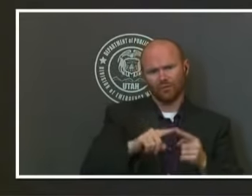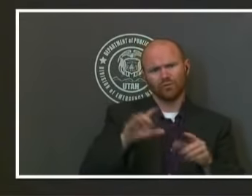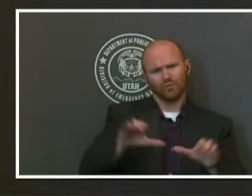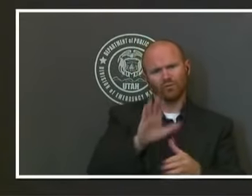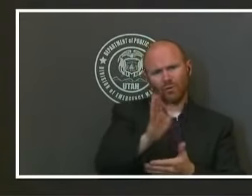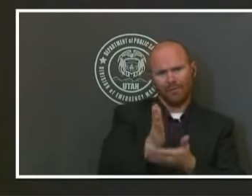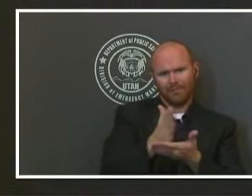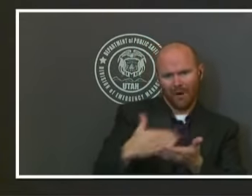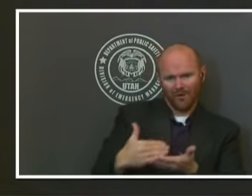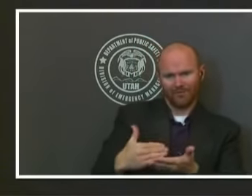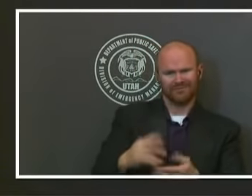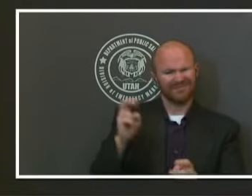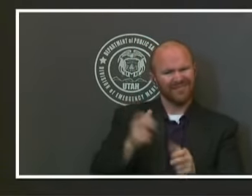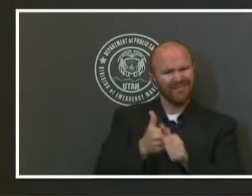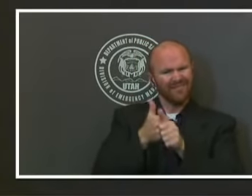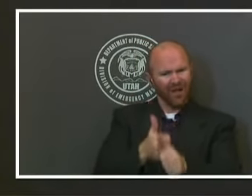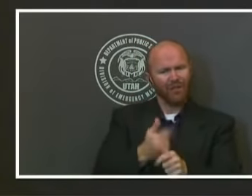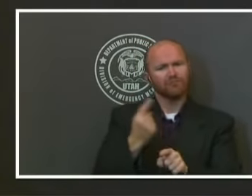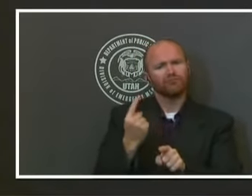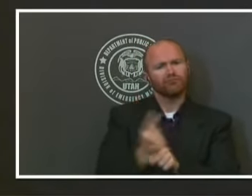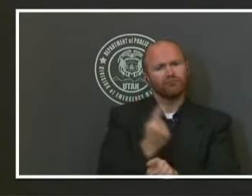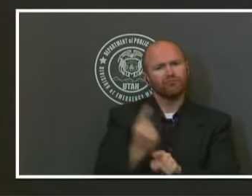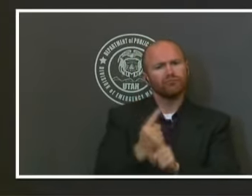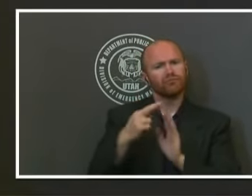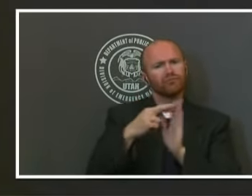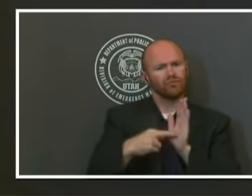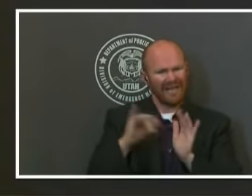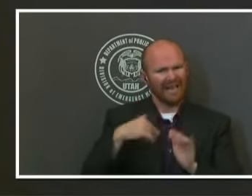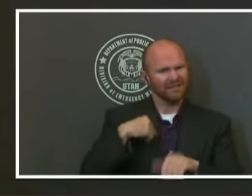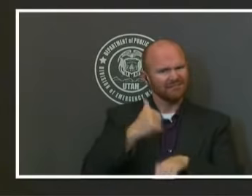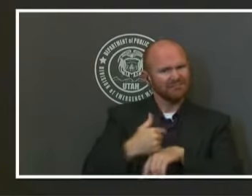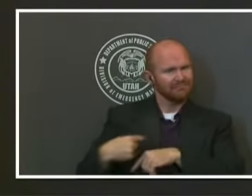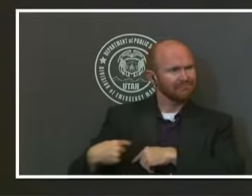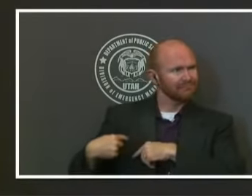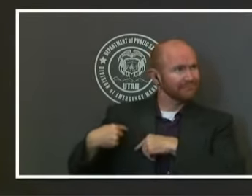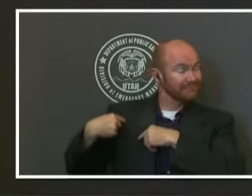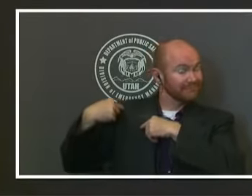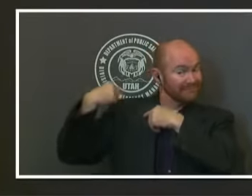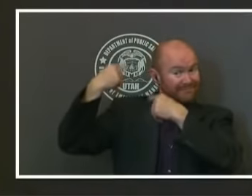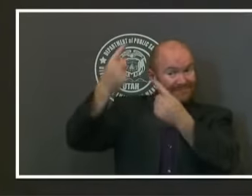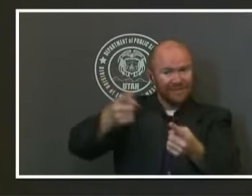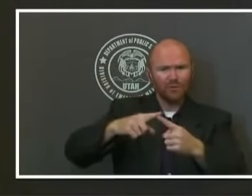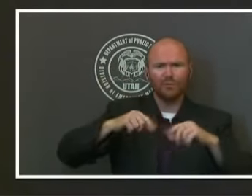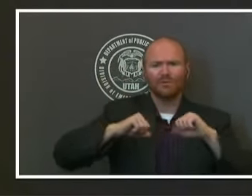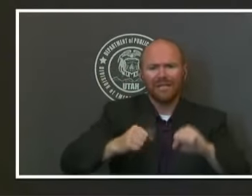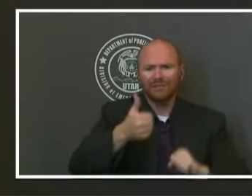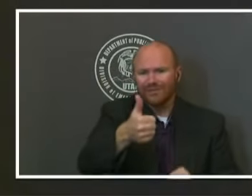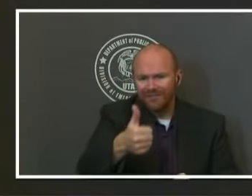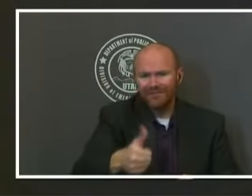by following proper protocols to